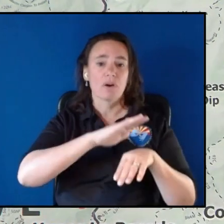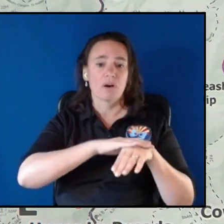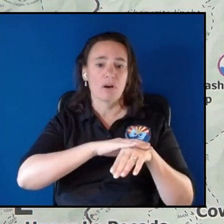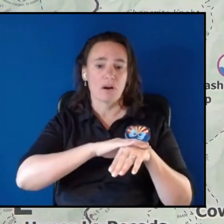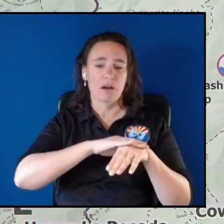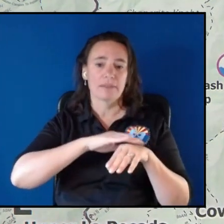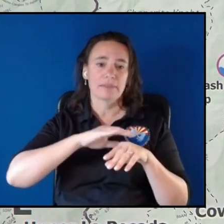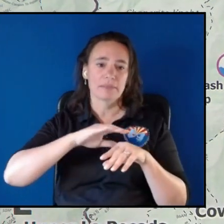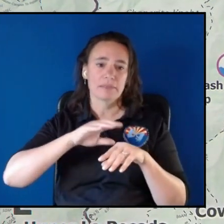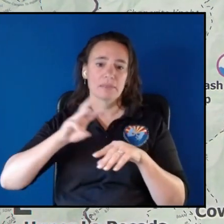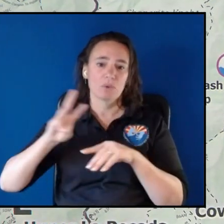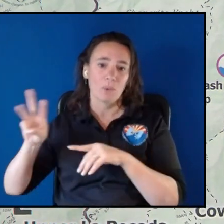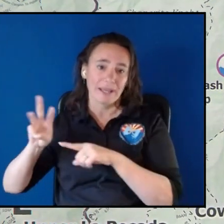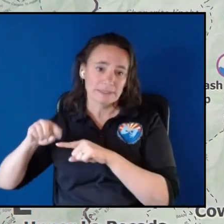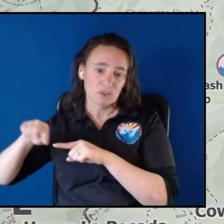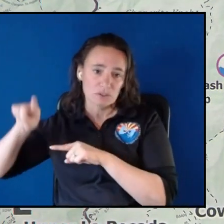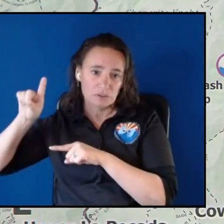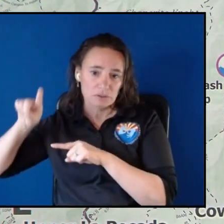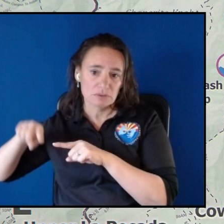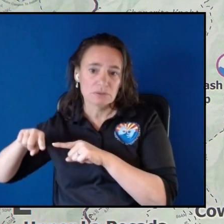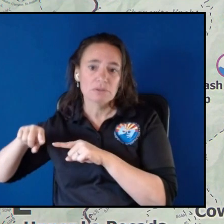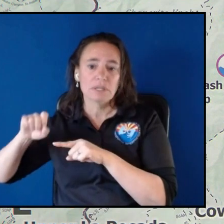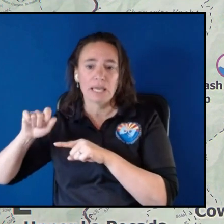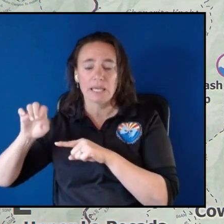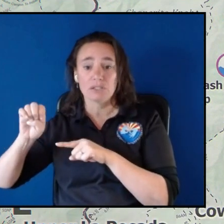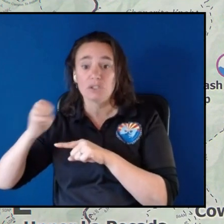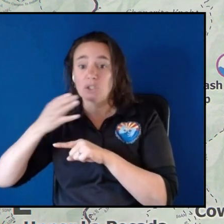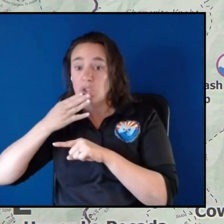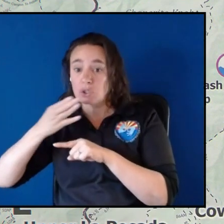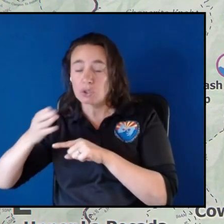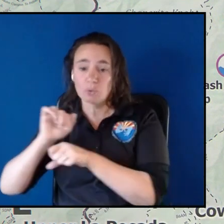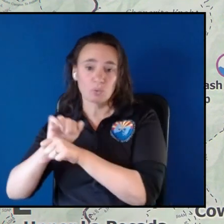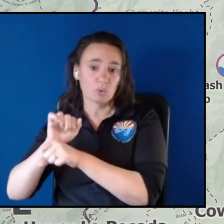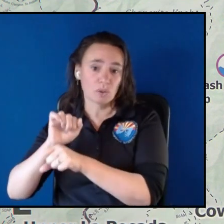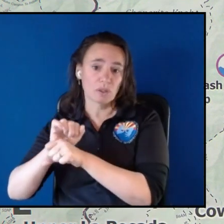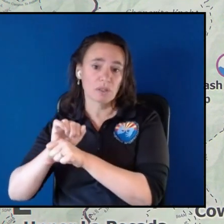good work has occurred coming off of what we call this,